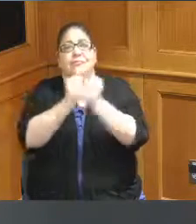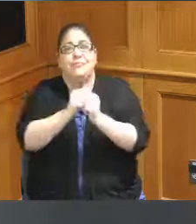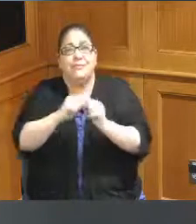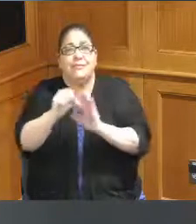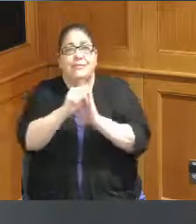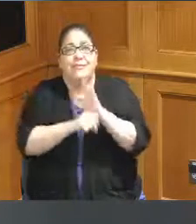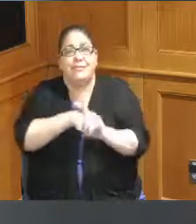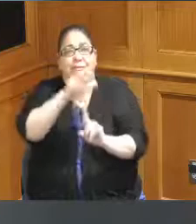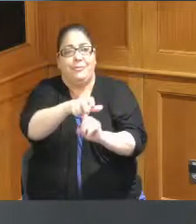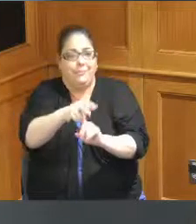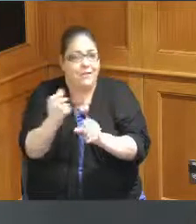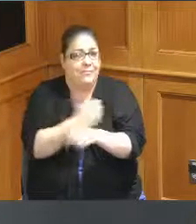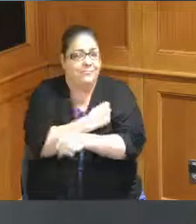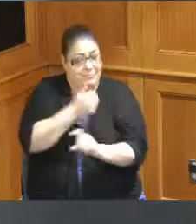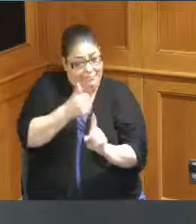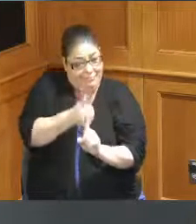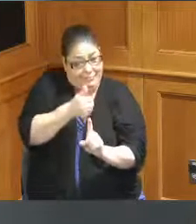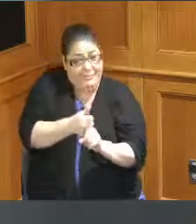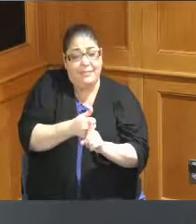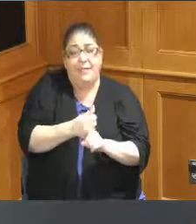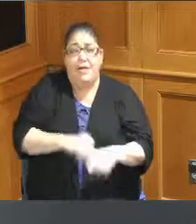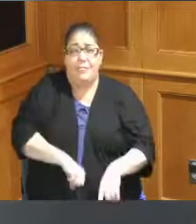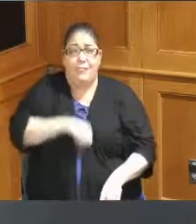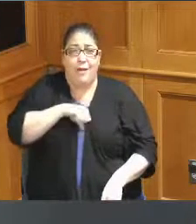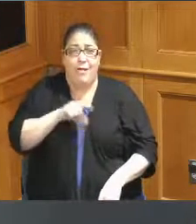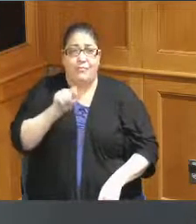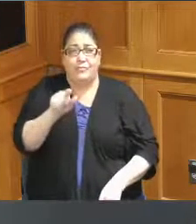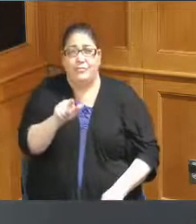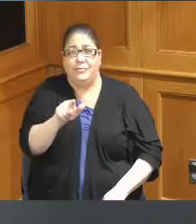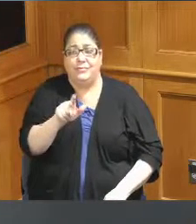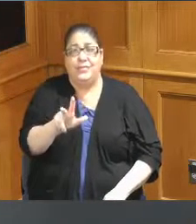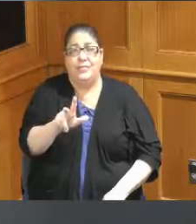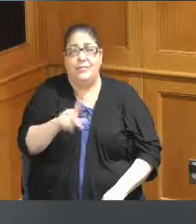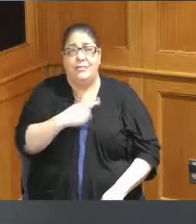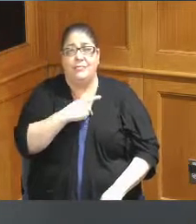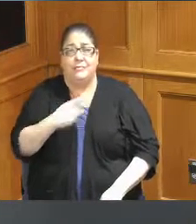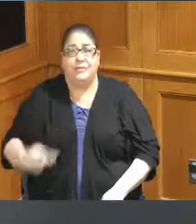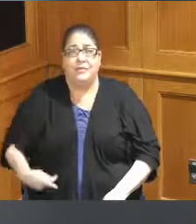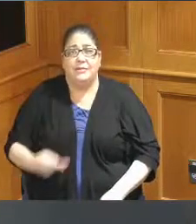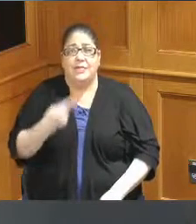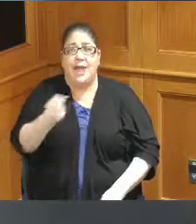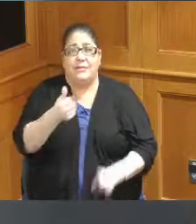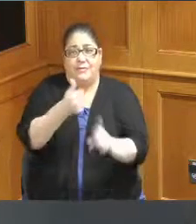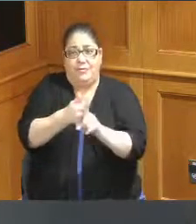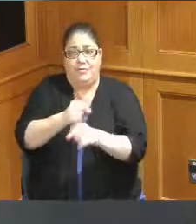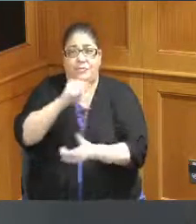whereas coach Dee Davis is a proud 2003 Princeton high school graduate and became